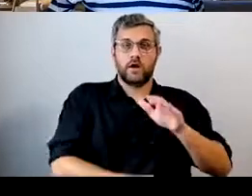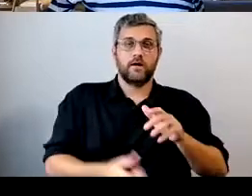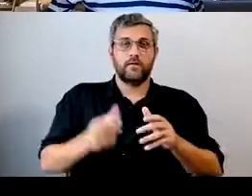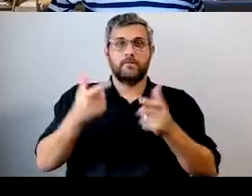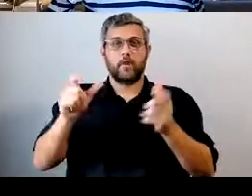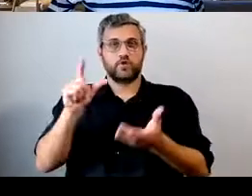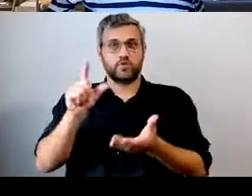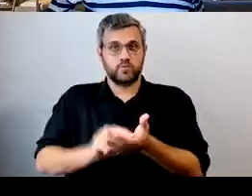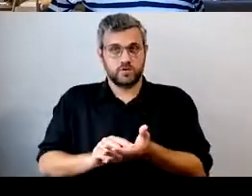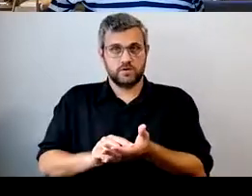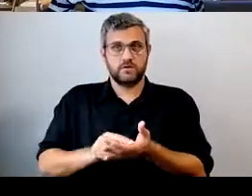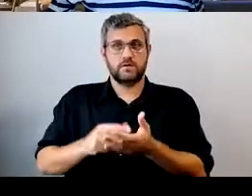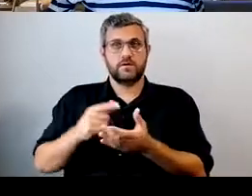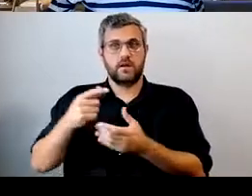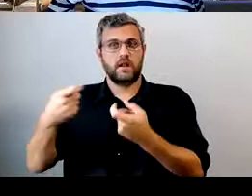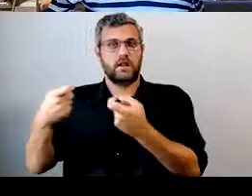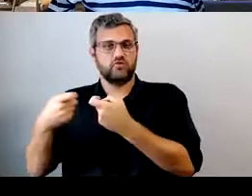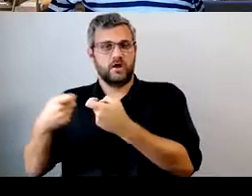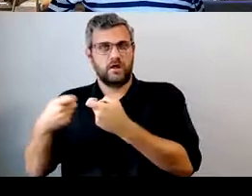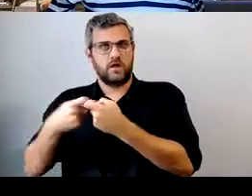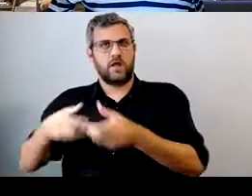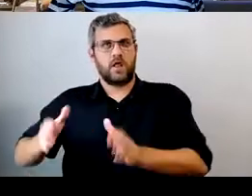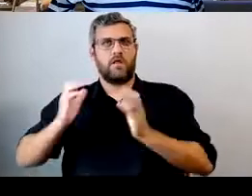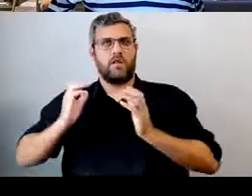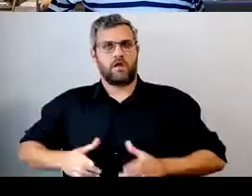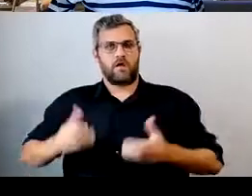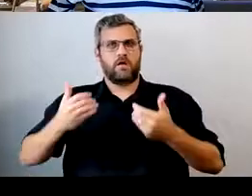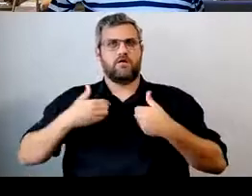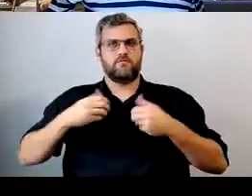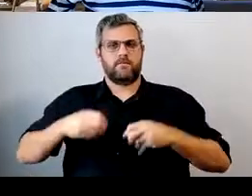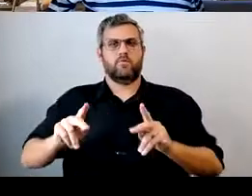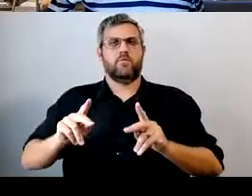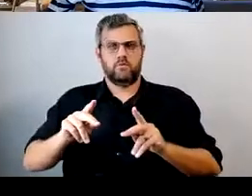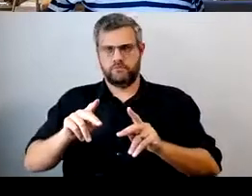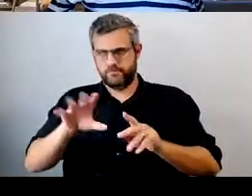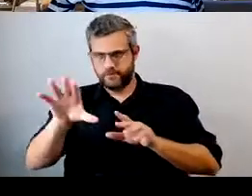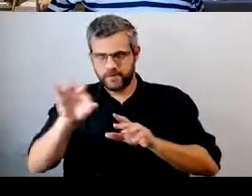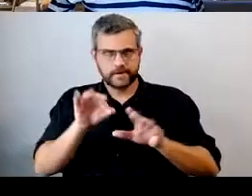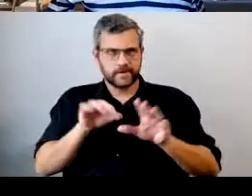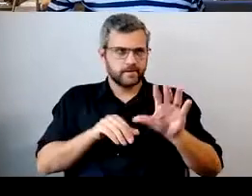and electronic allows clients the opportunity to select a version that is easiest